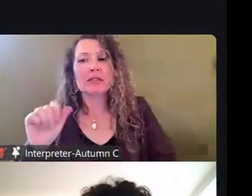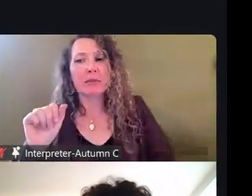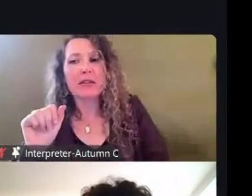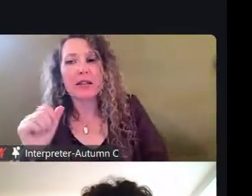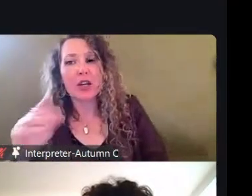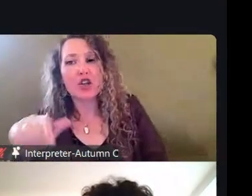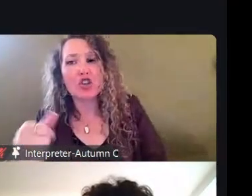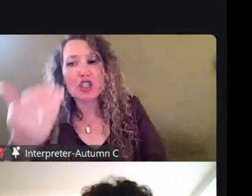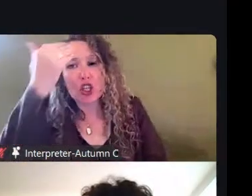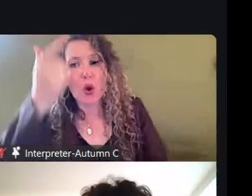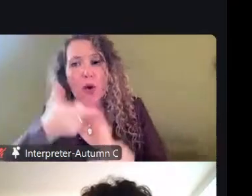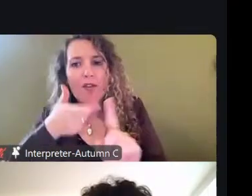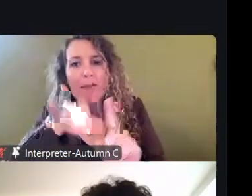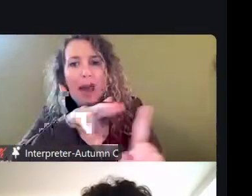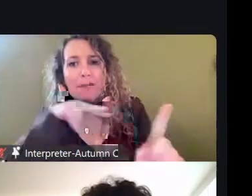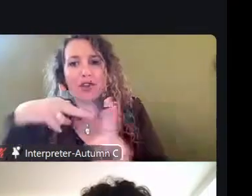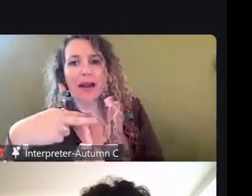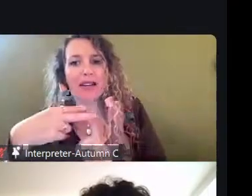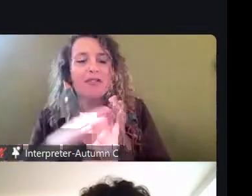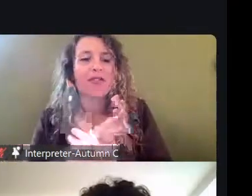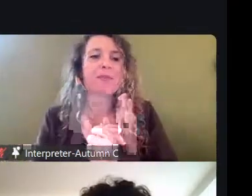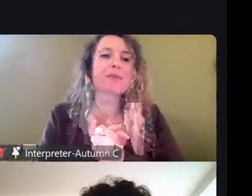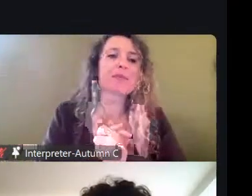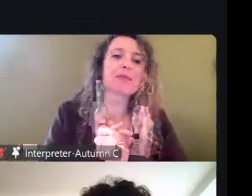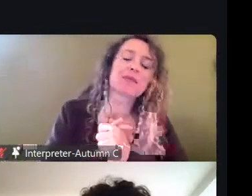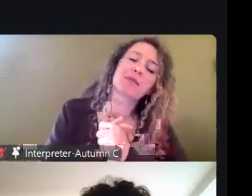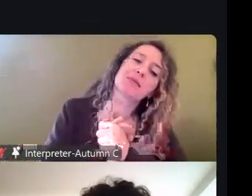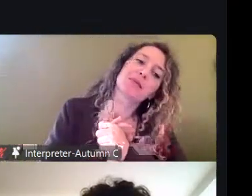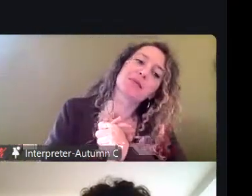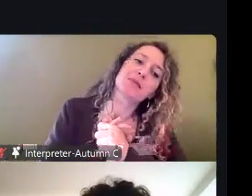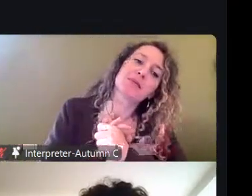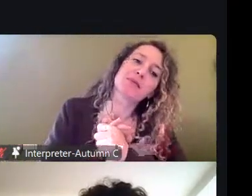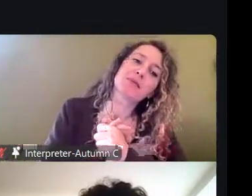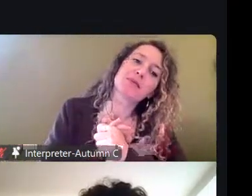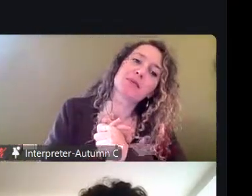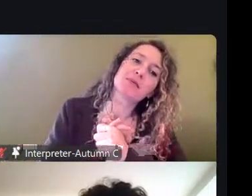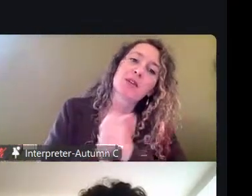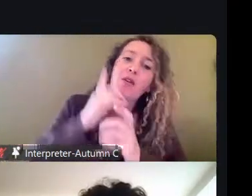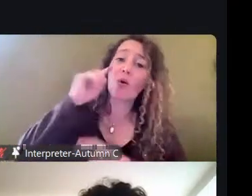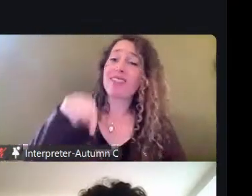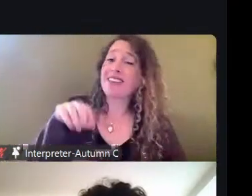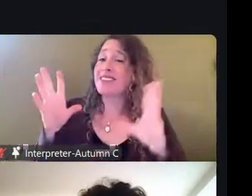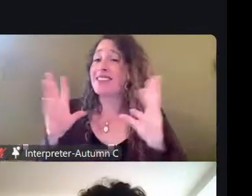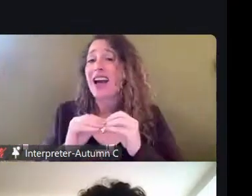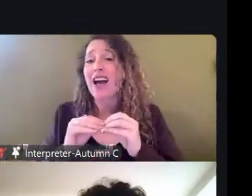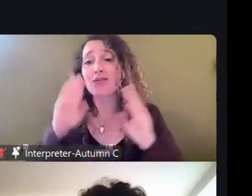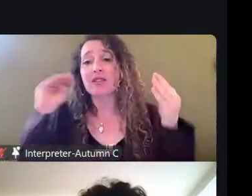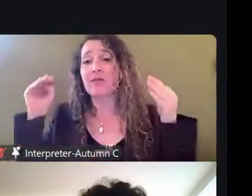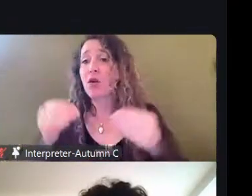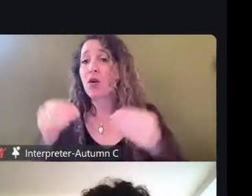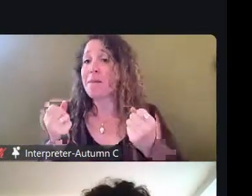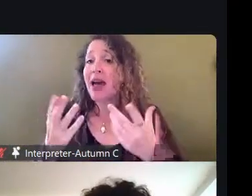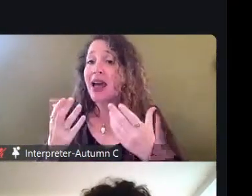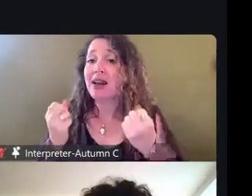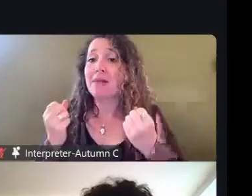perspective and for the sake of this conference and this focus is that many people with diabetes, believe it or not,